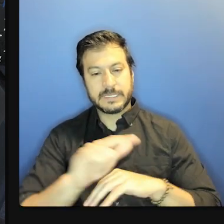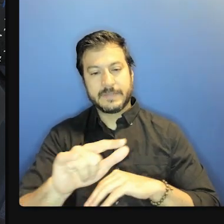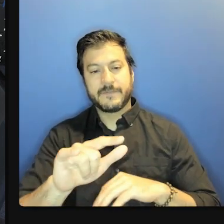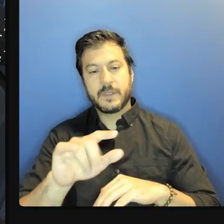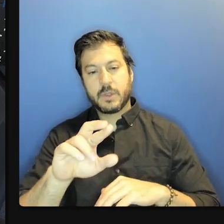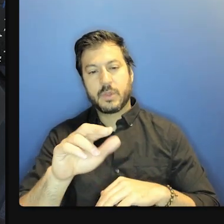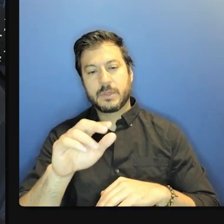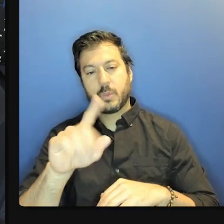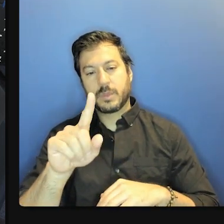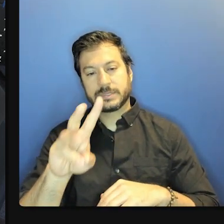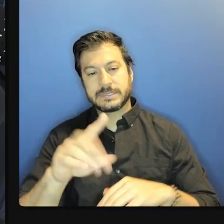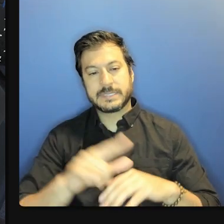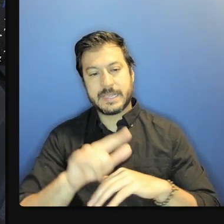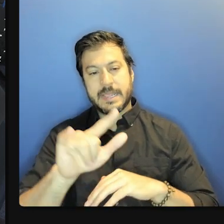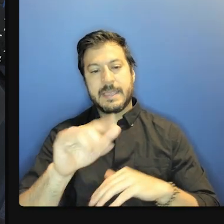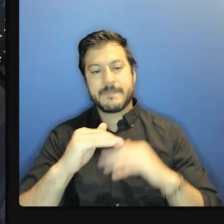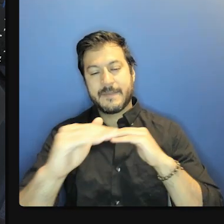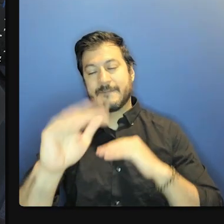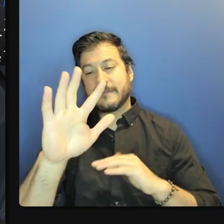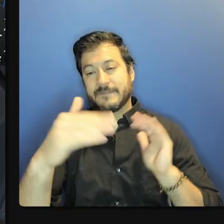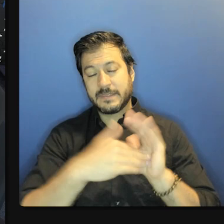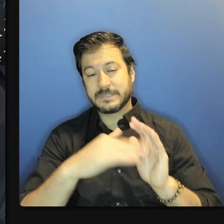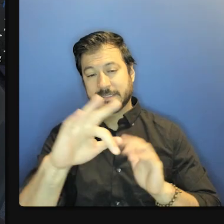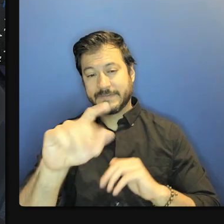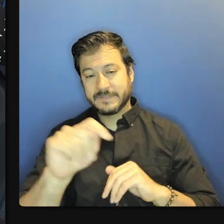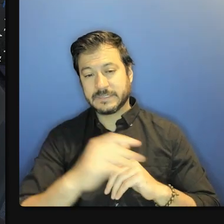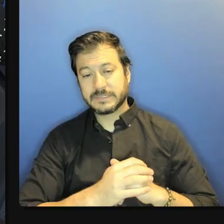Take off runway 16, climb and maintain 5,000 feet.